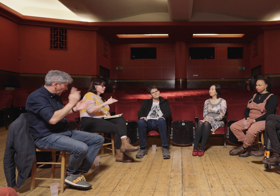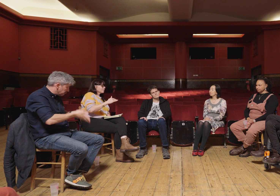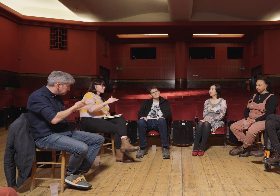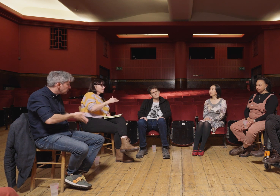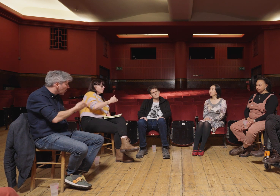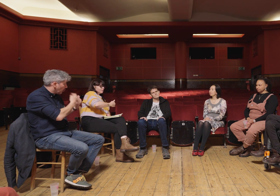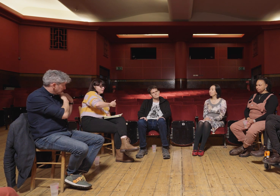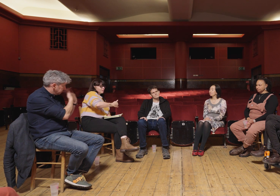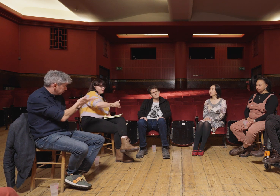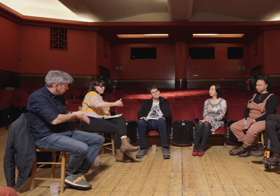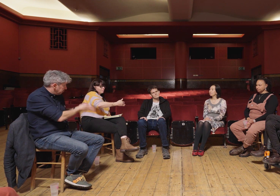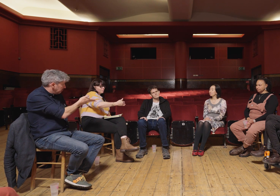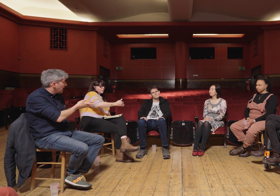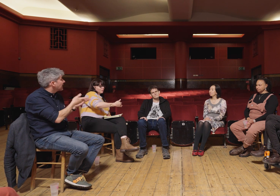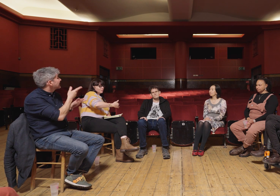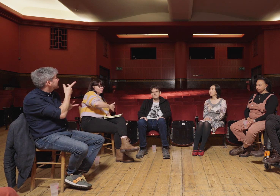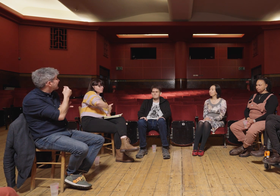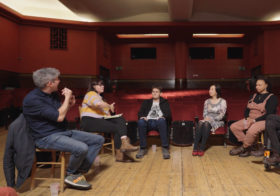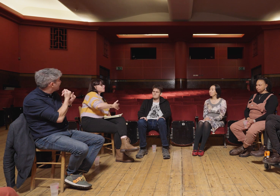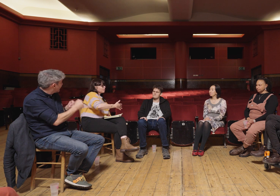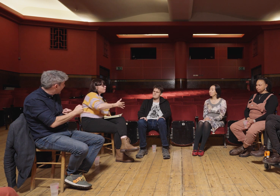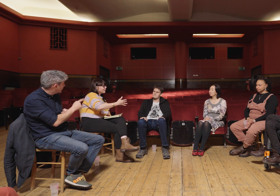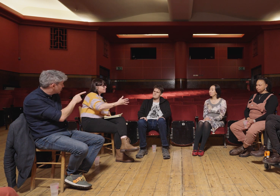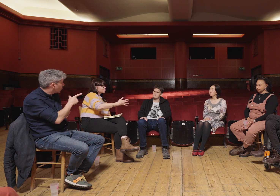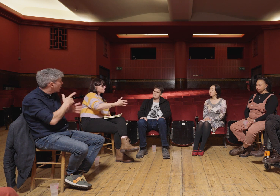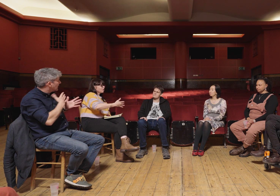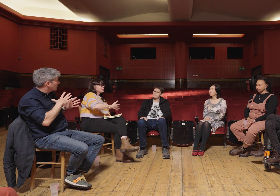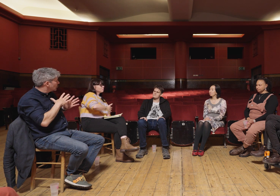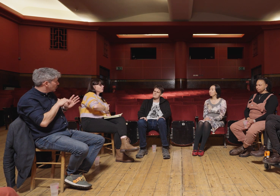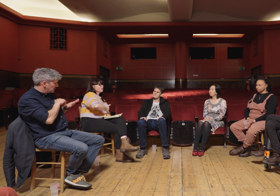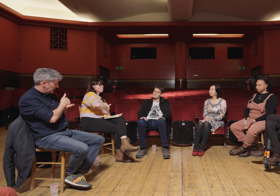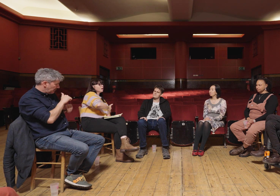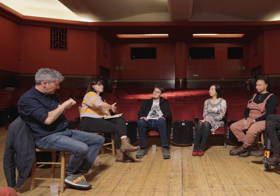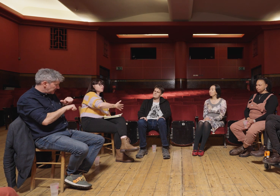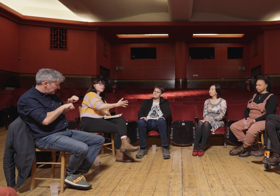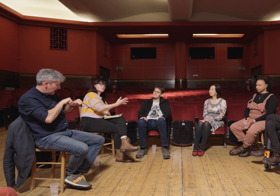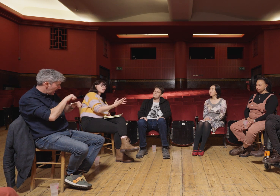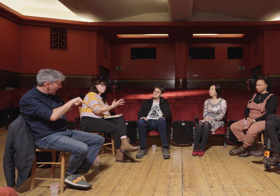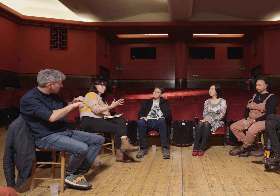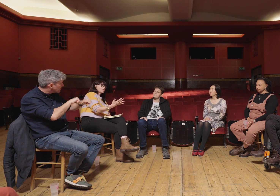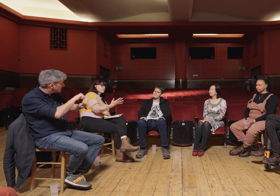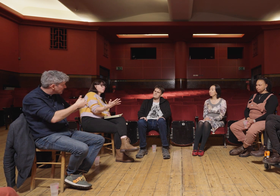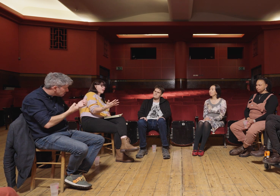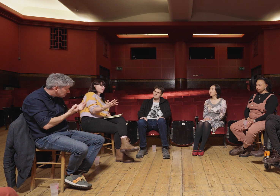because the steps aren't in place to kind of emerge into leadership in a gentle way.